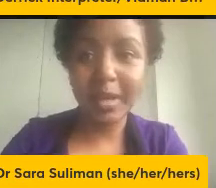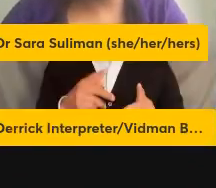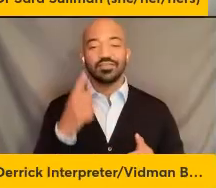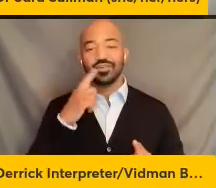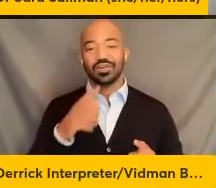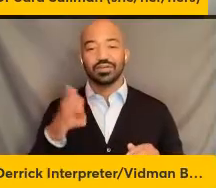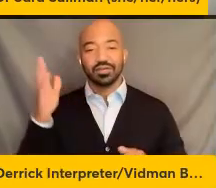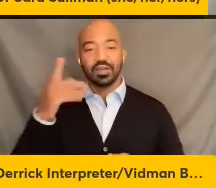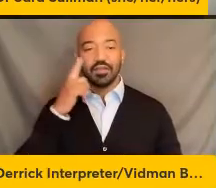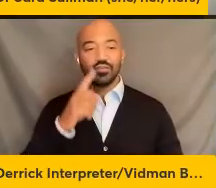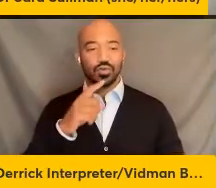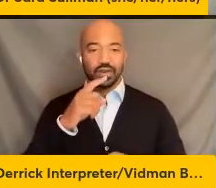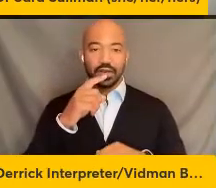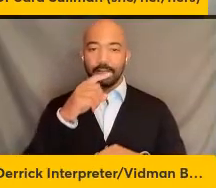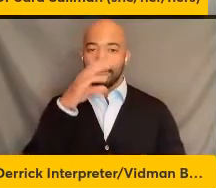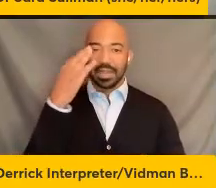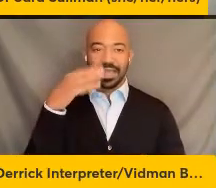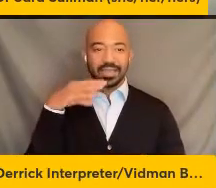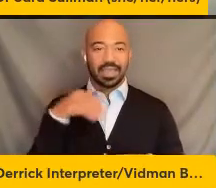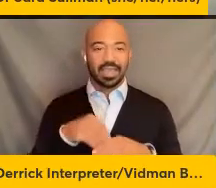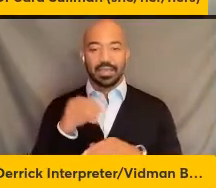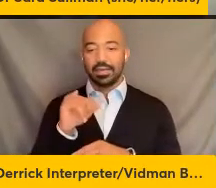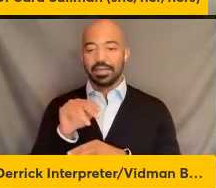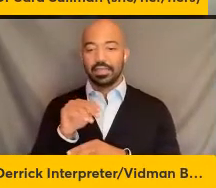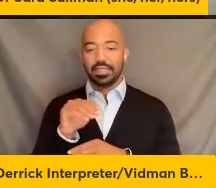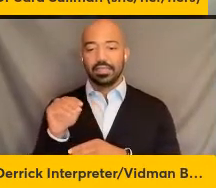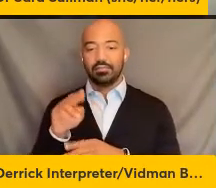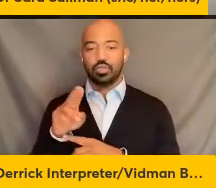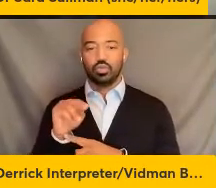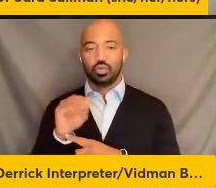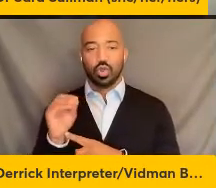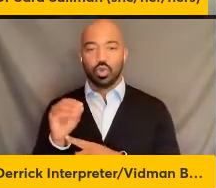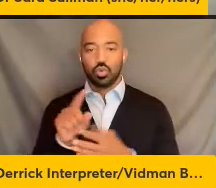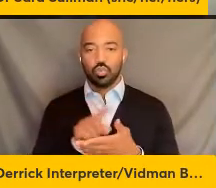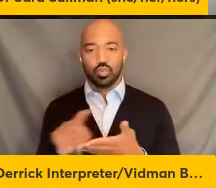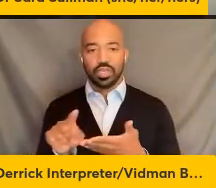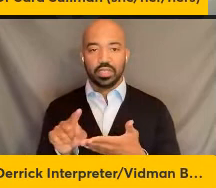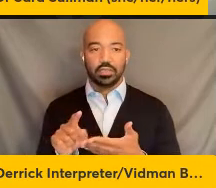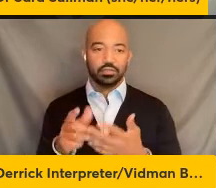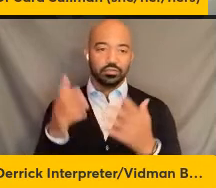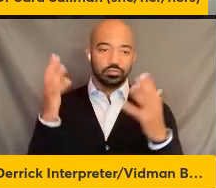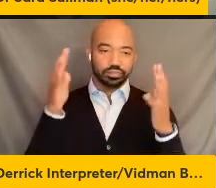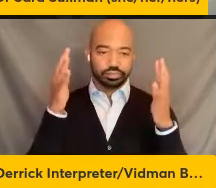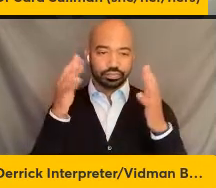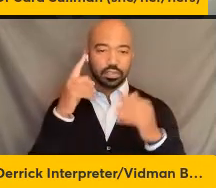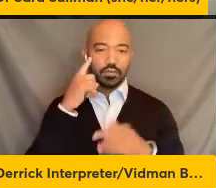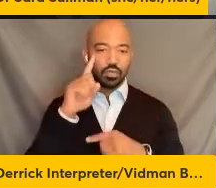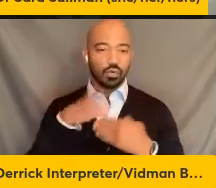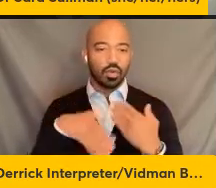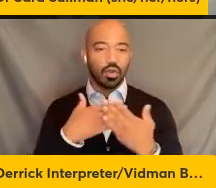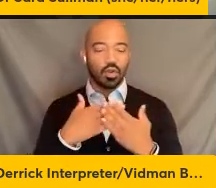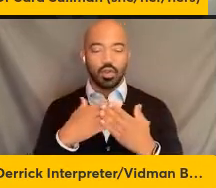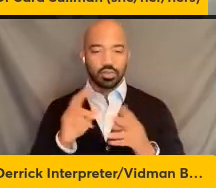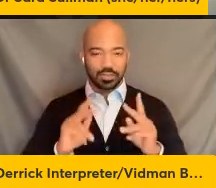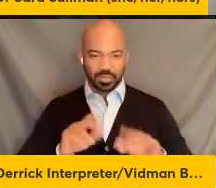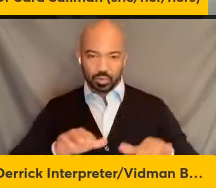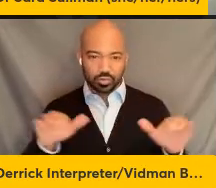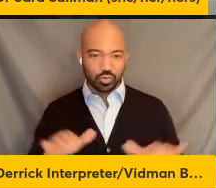black immuno week and just wanted to give a shout out to all the organizers for the amazing work they've been doing since last